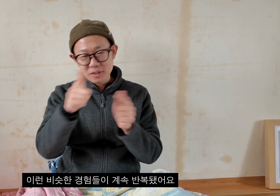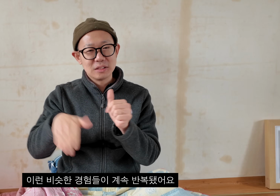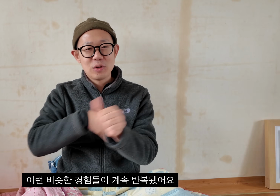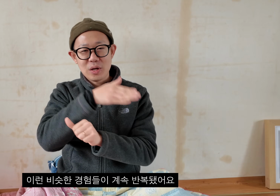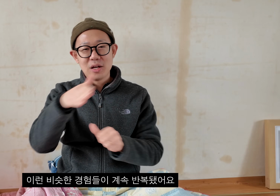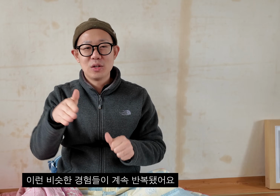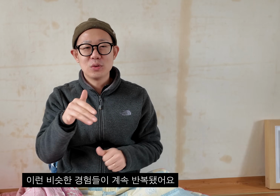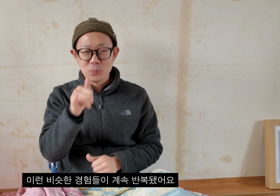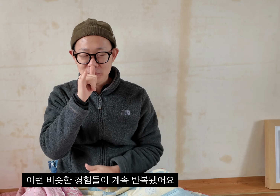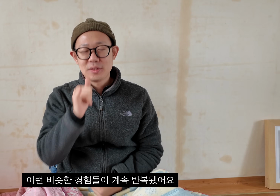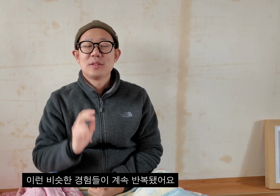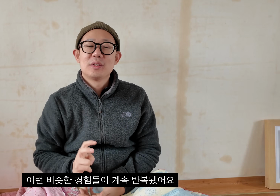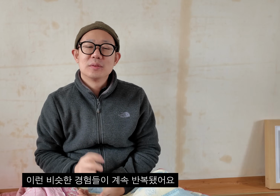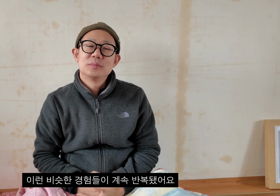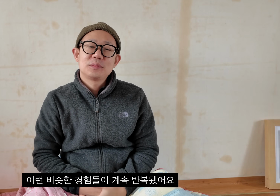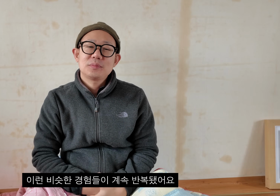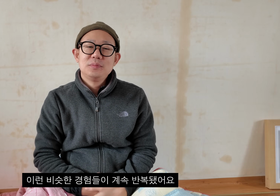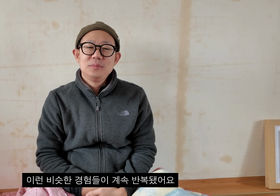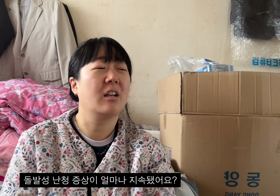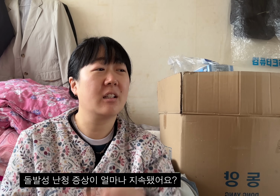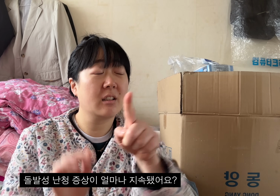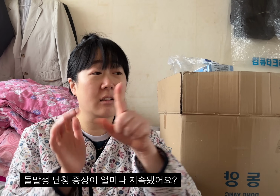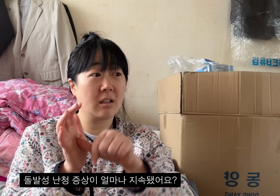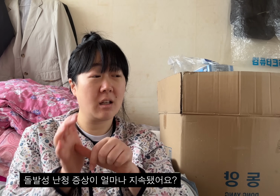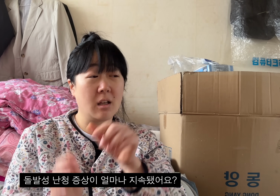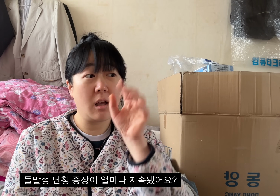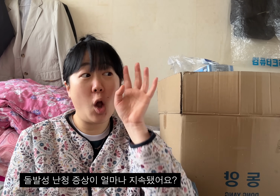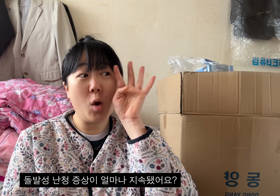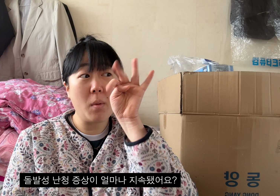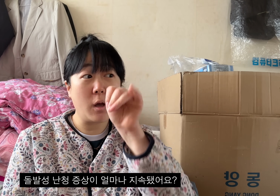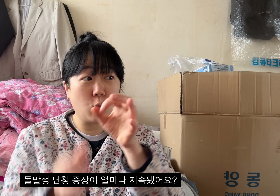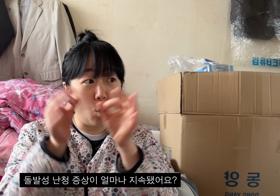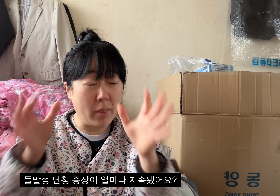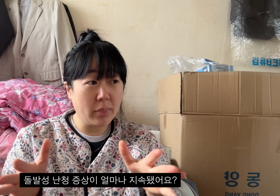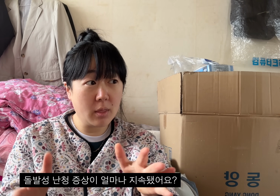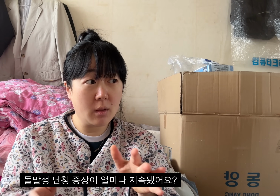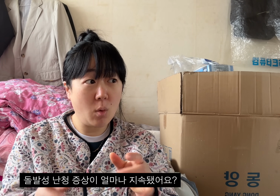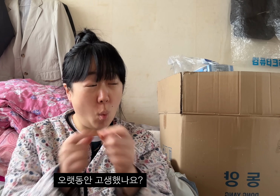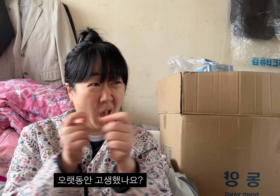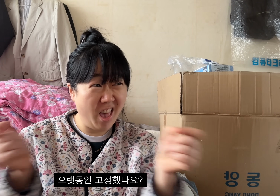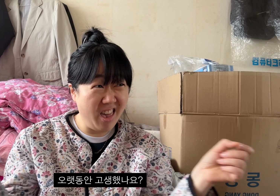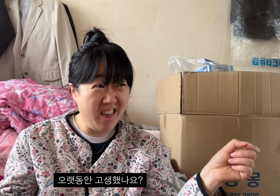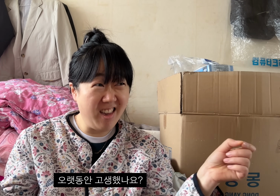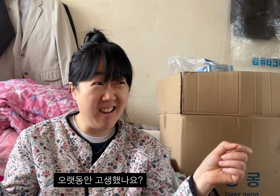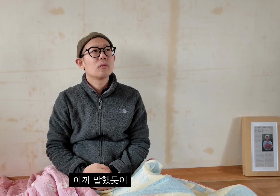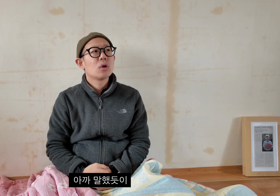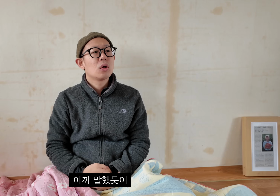Experiences like that kept repeating. How long did the symptoms last? Did you suffer long?